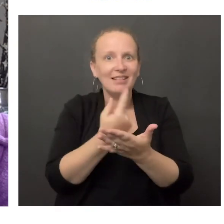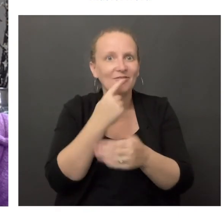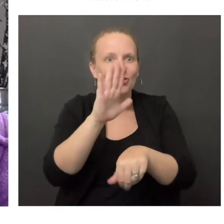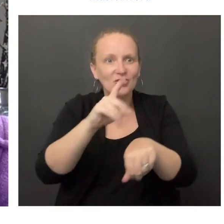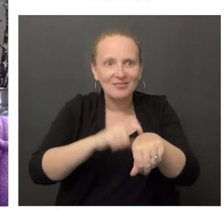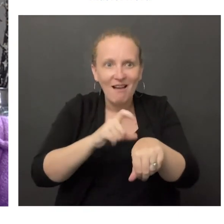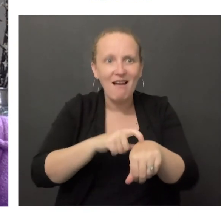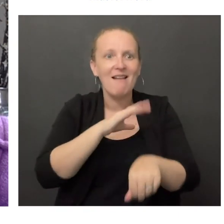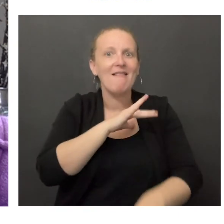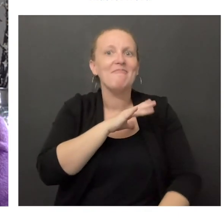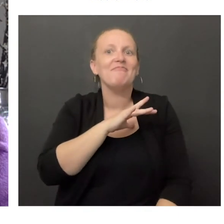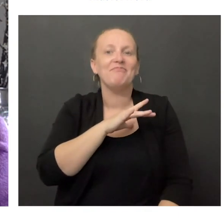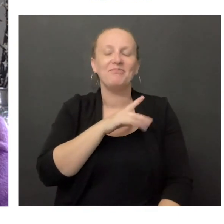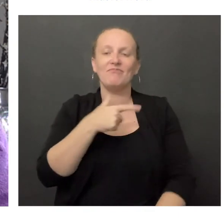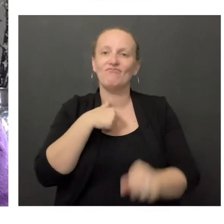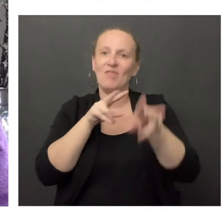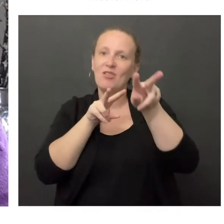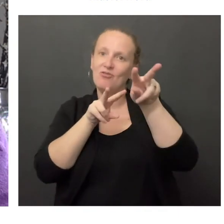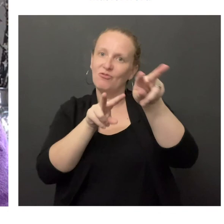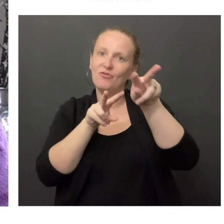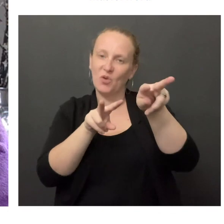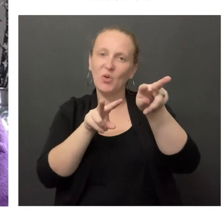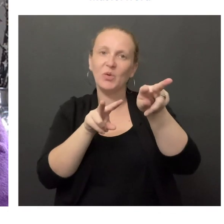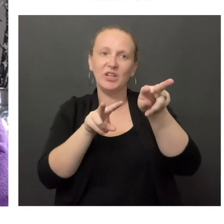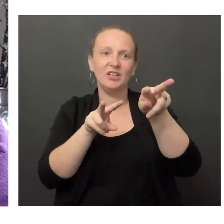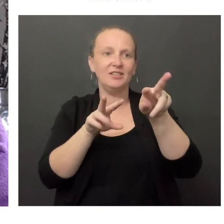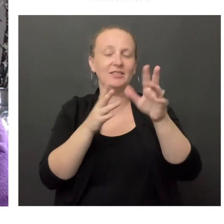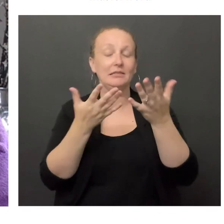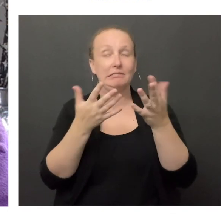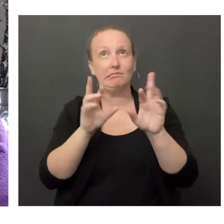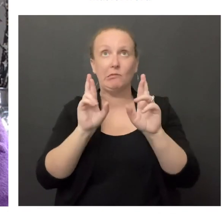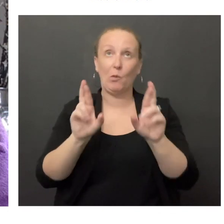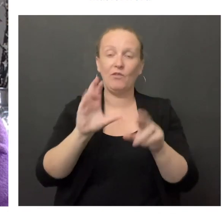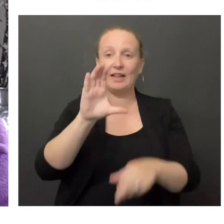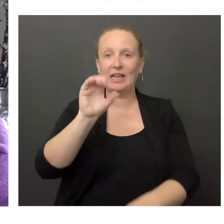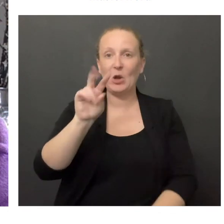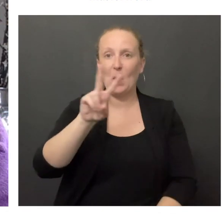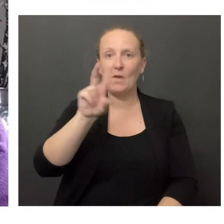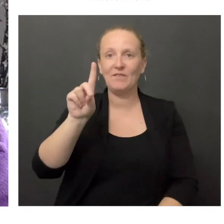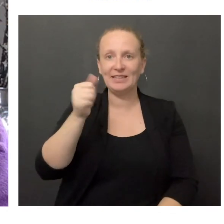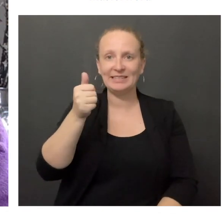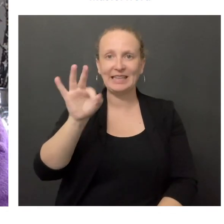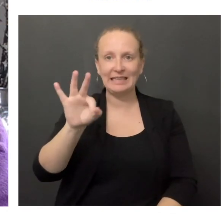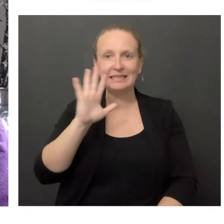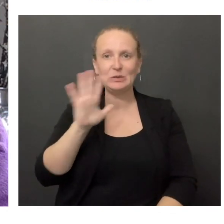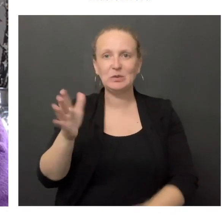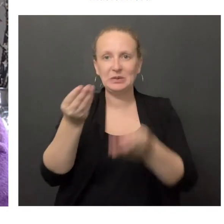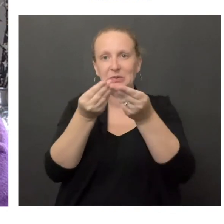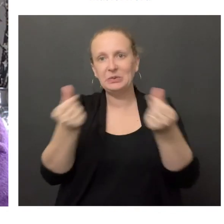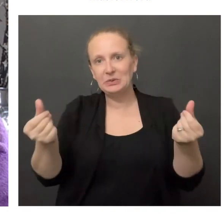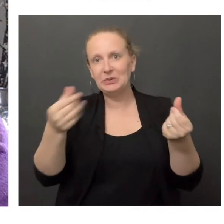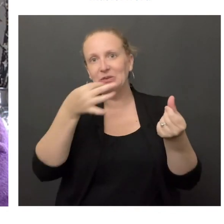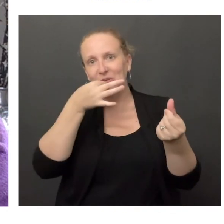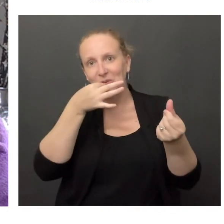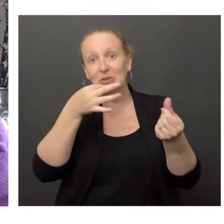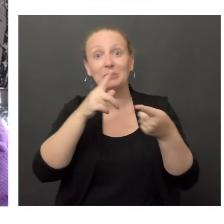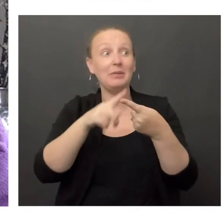And we look forward to hopefully COVID will be over. But if it isn’t, we will be reaching